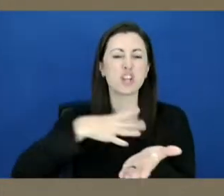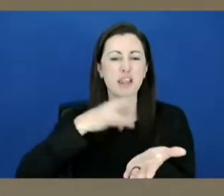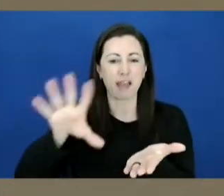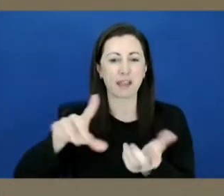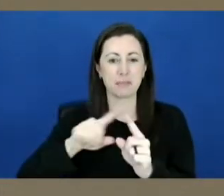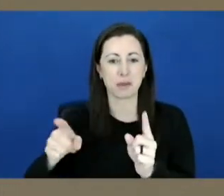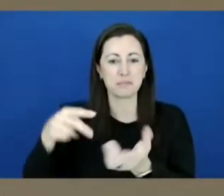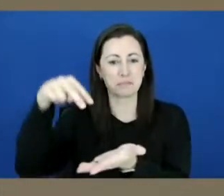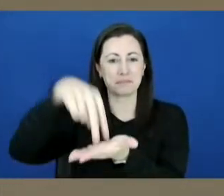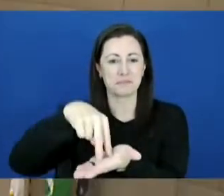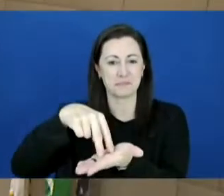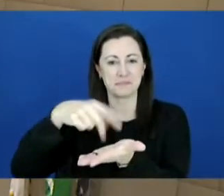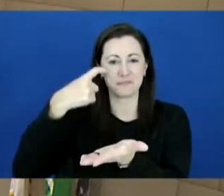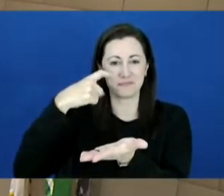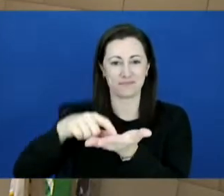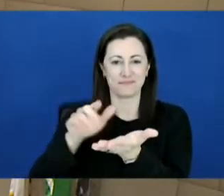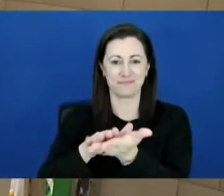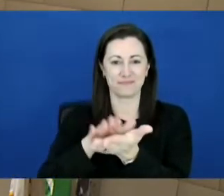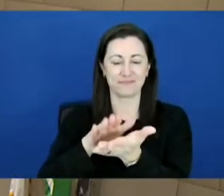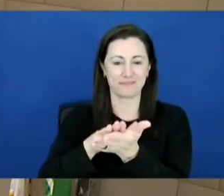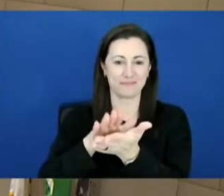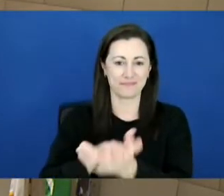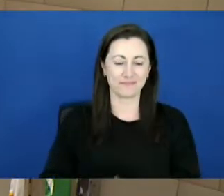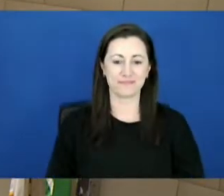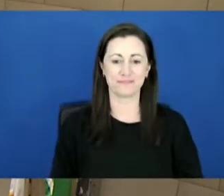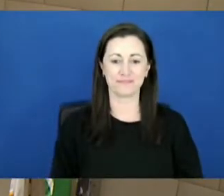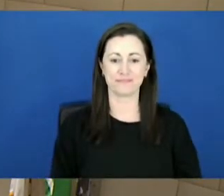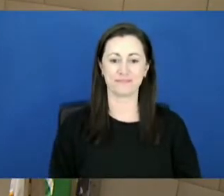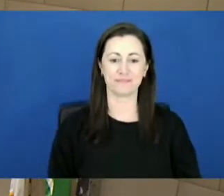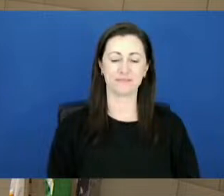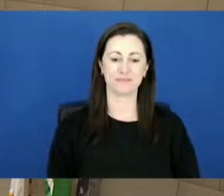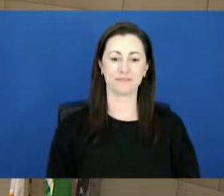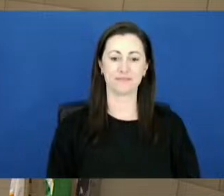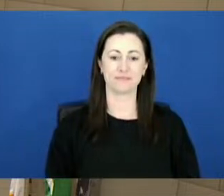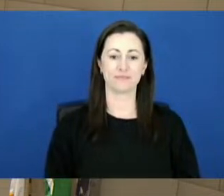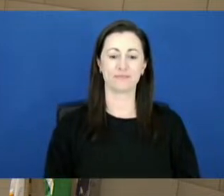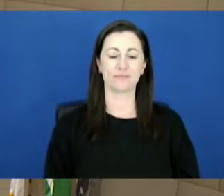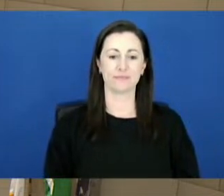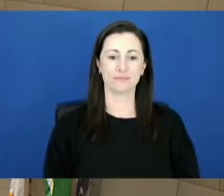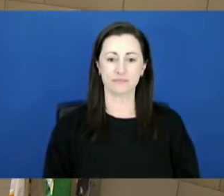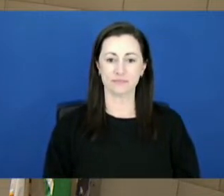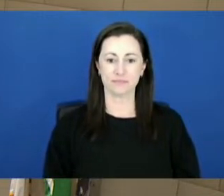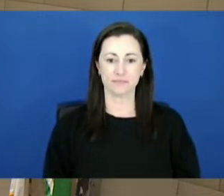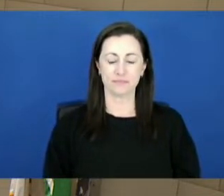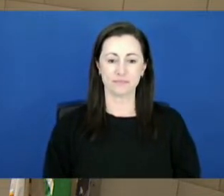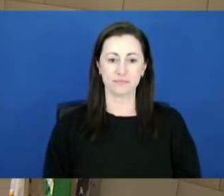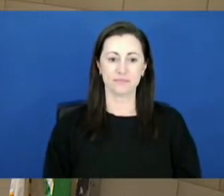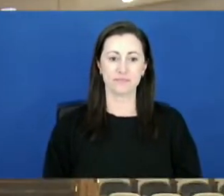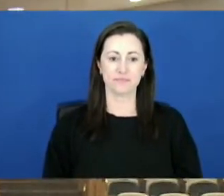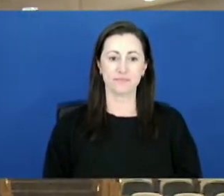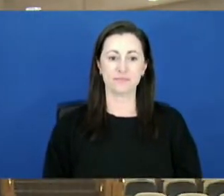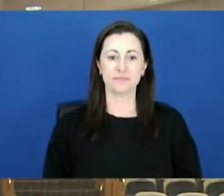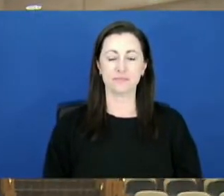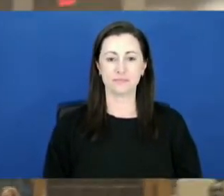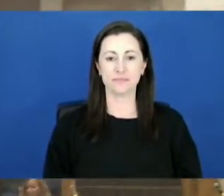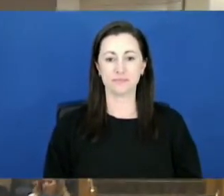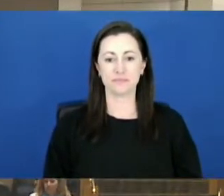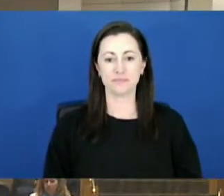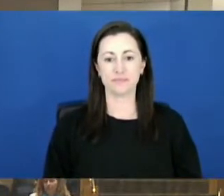STAND TO BE RECOGNIZED, SHE